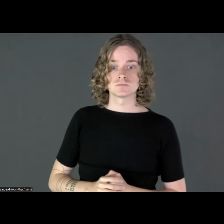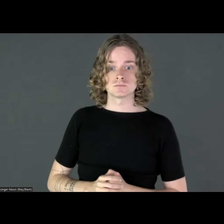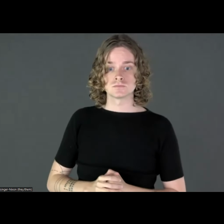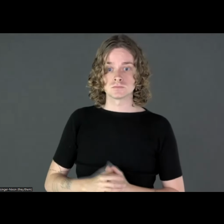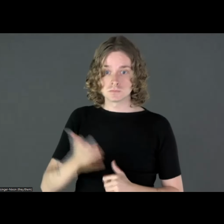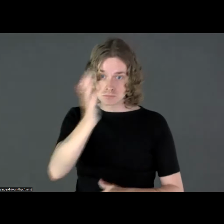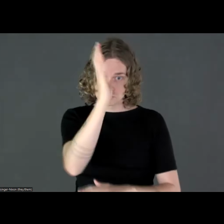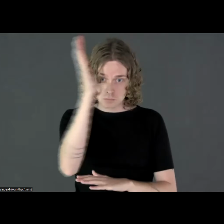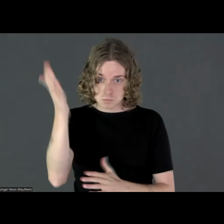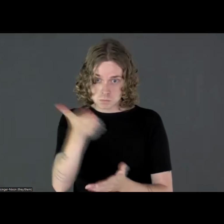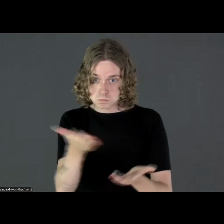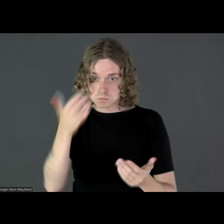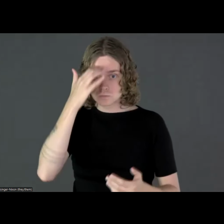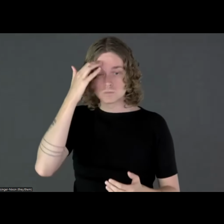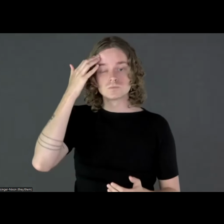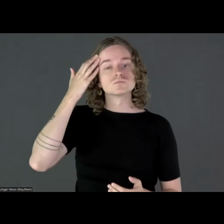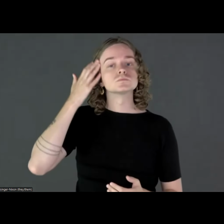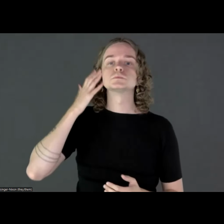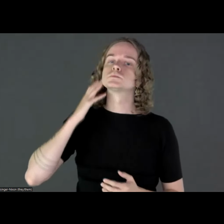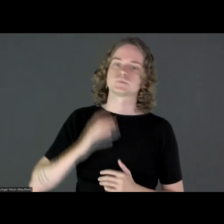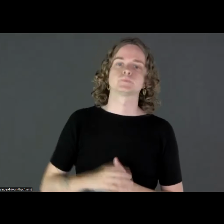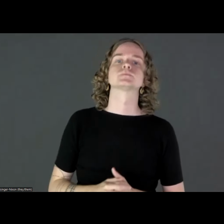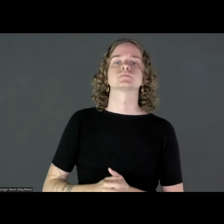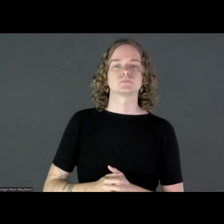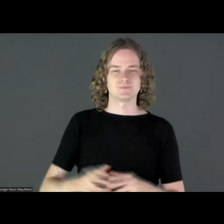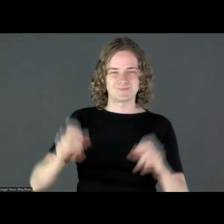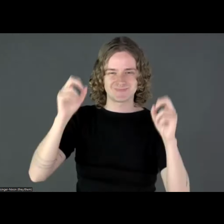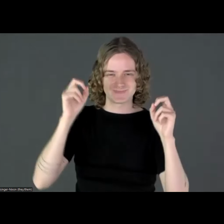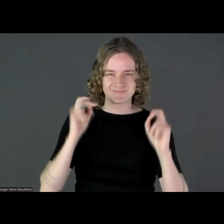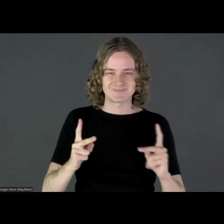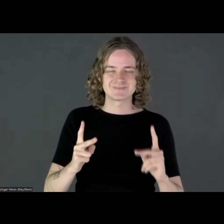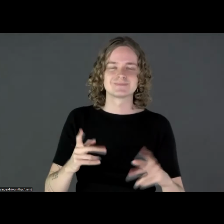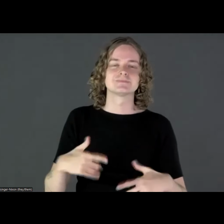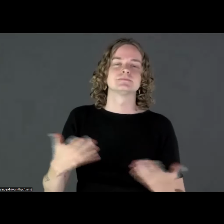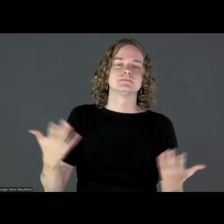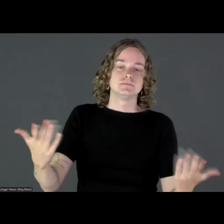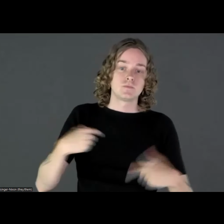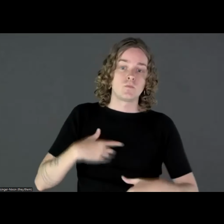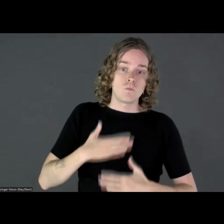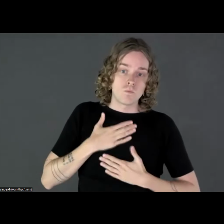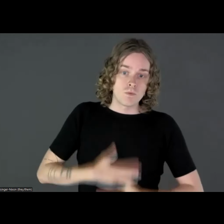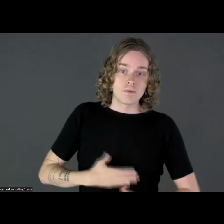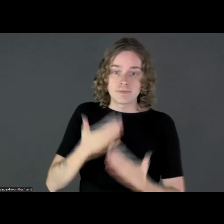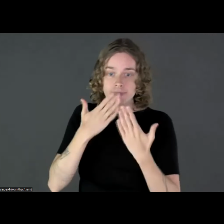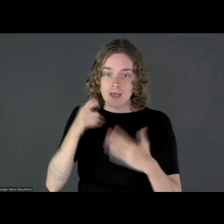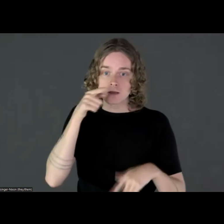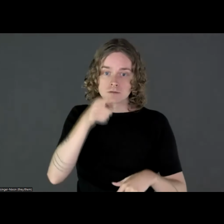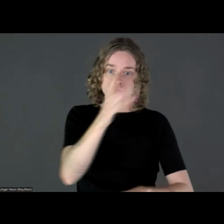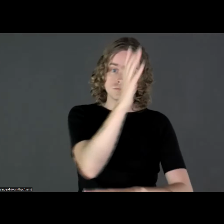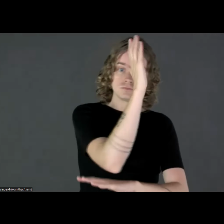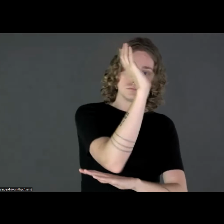No? If so, well, just to thank very much the panelists for your contributions. I mean,